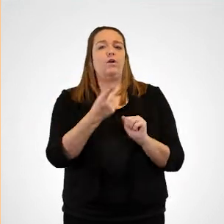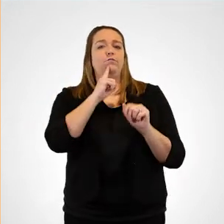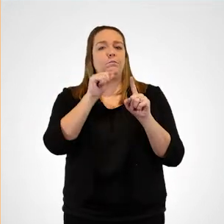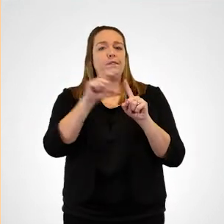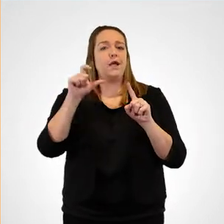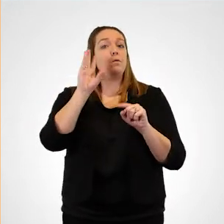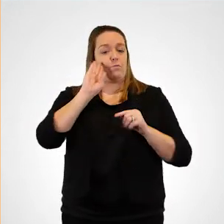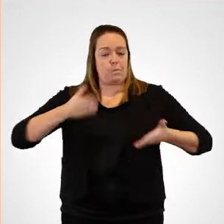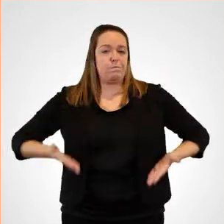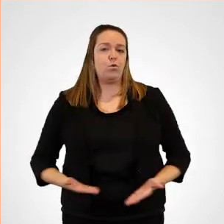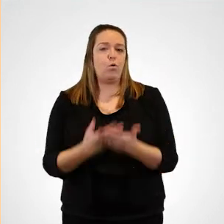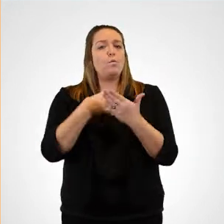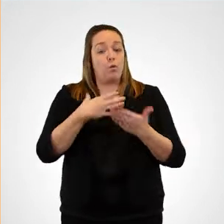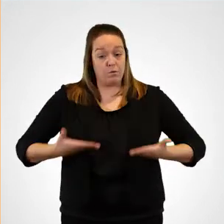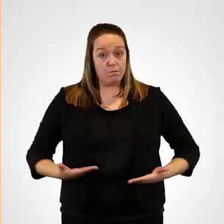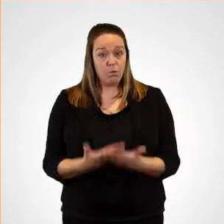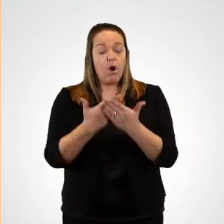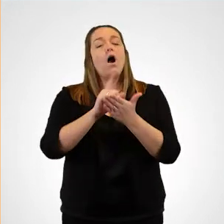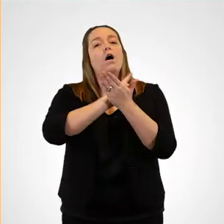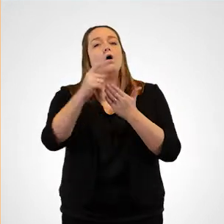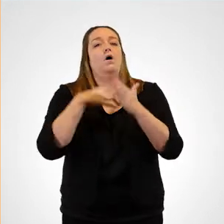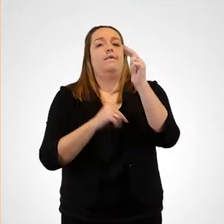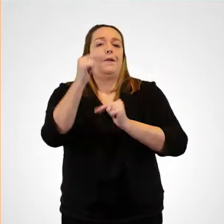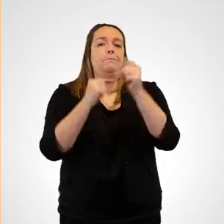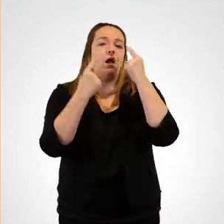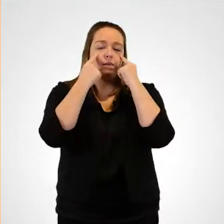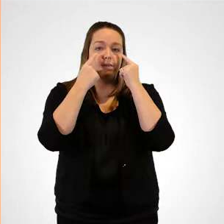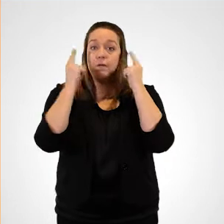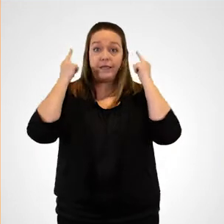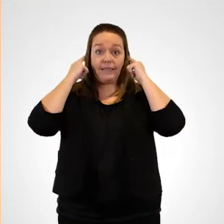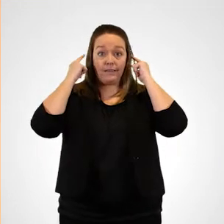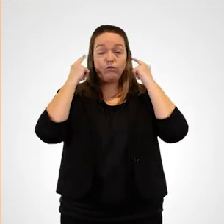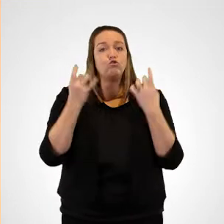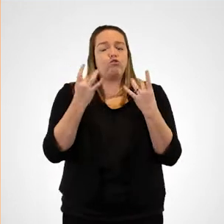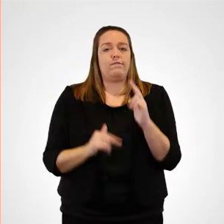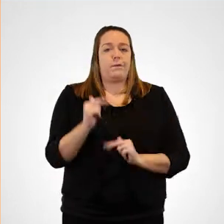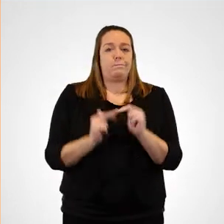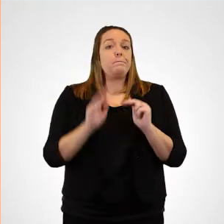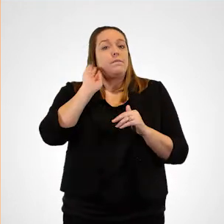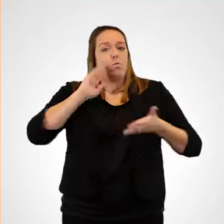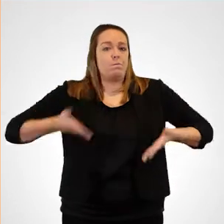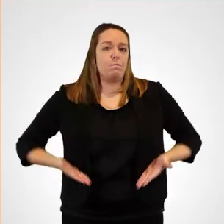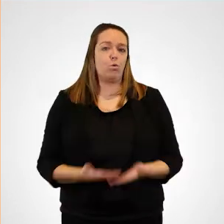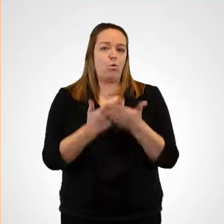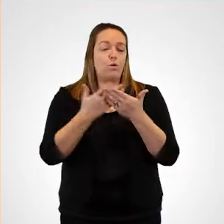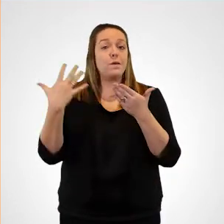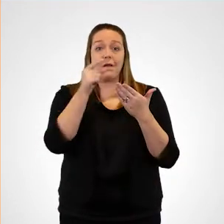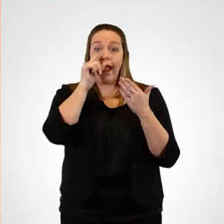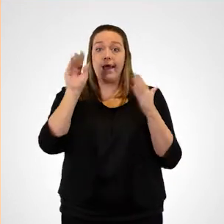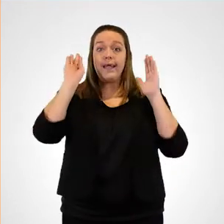and it continues to develop after birth. Hearing is up and running well before birth, so you need to be able to hear before you're born,